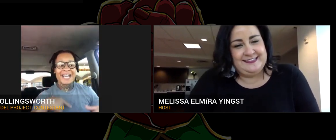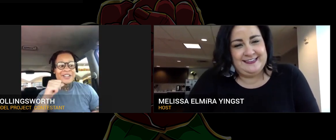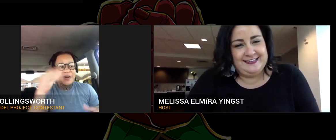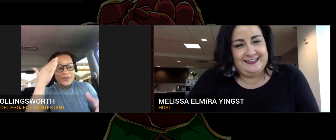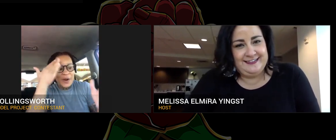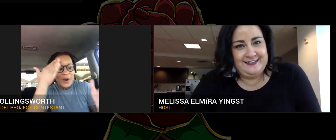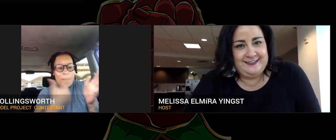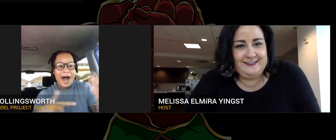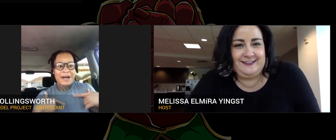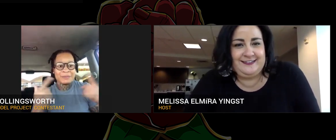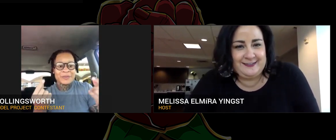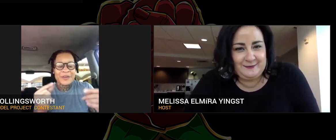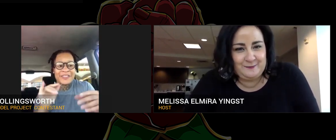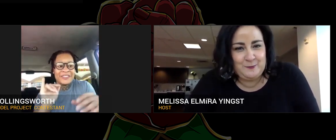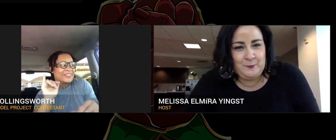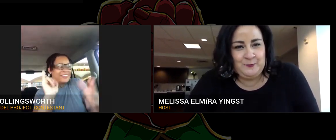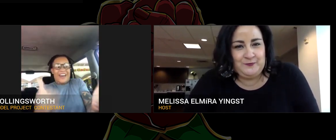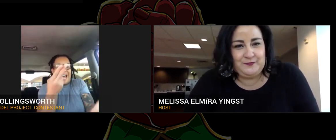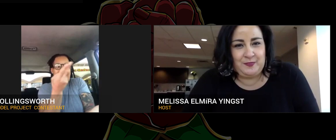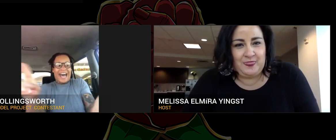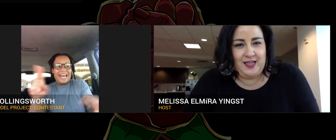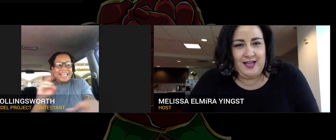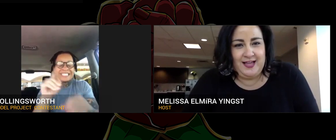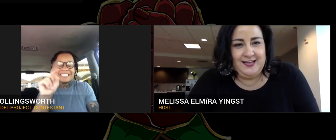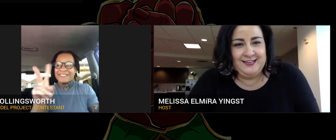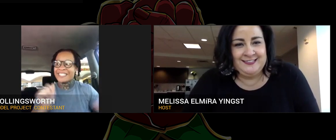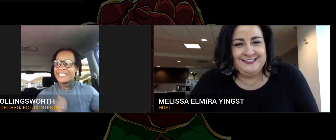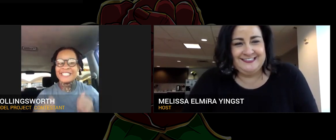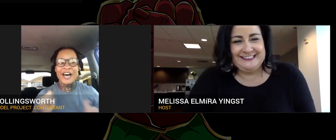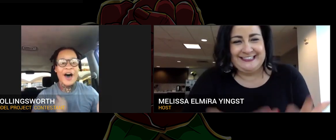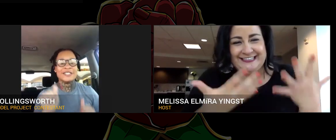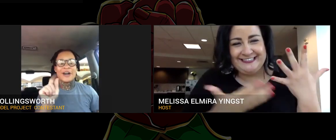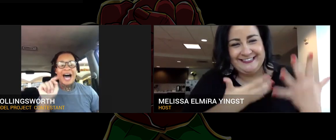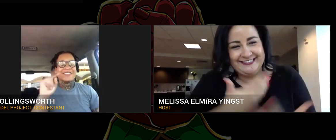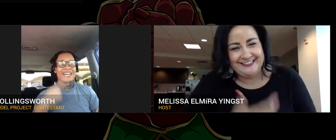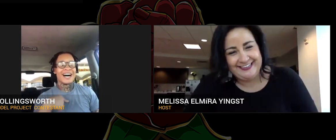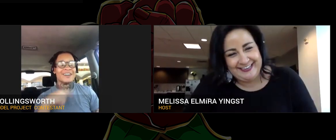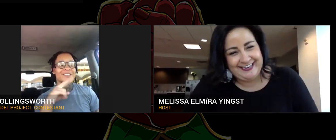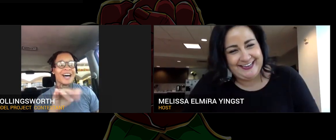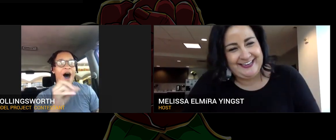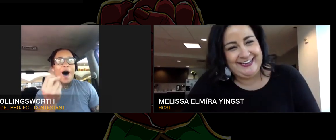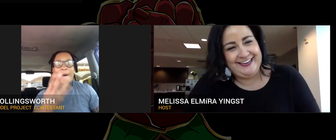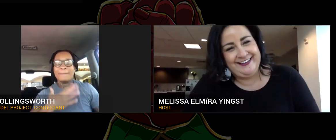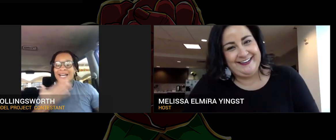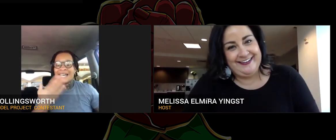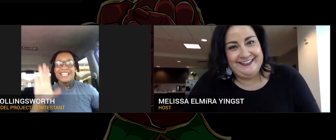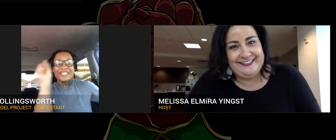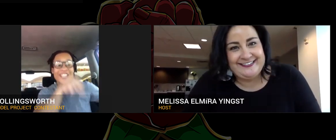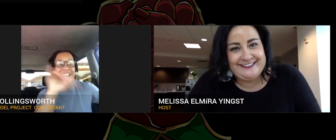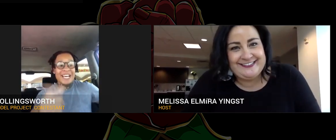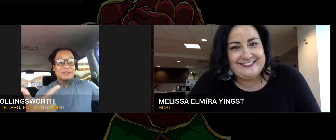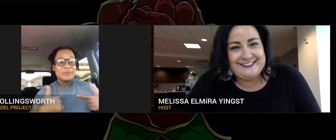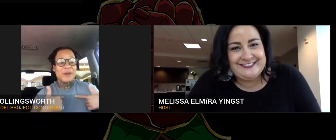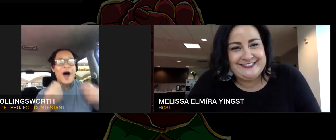and I didn't know what to do. I was in a show, what the hell? At first, when I watched it, I was like, "Oh my God, yes, that's me!